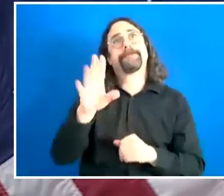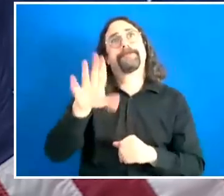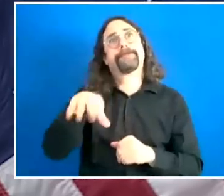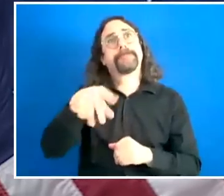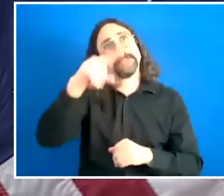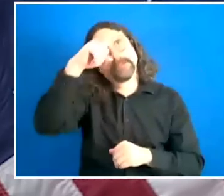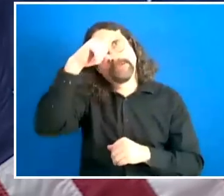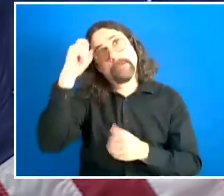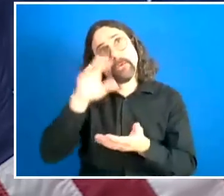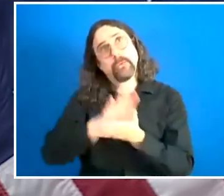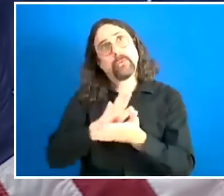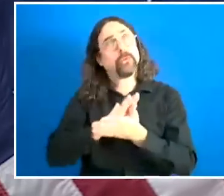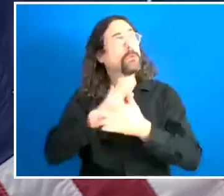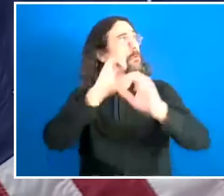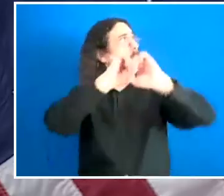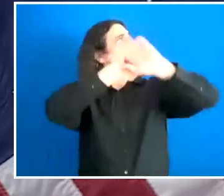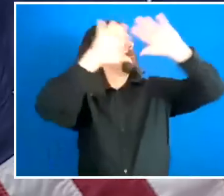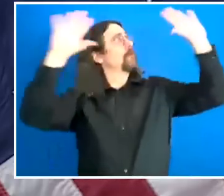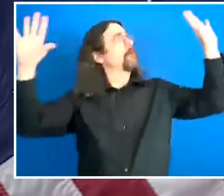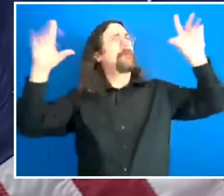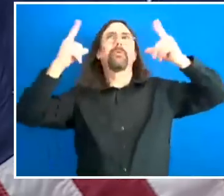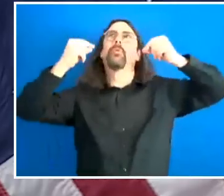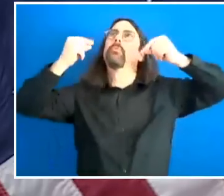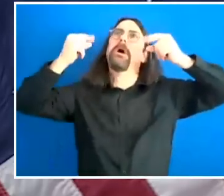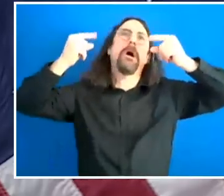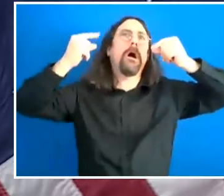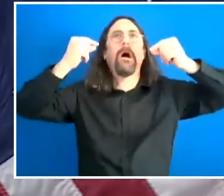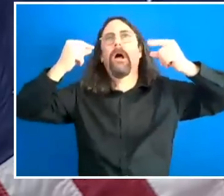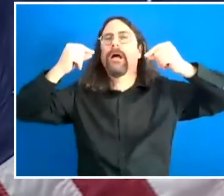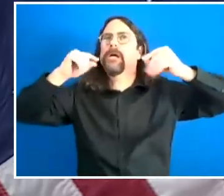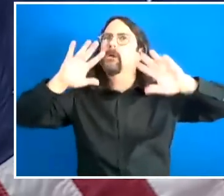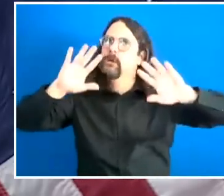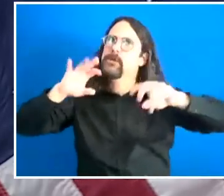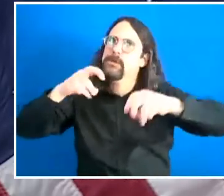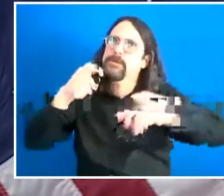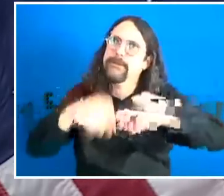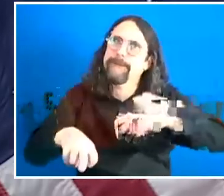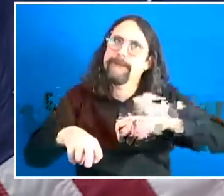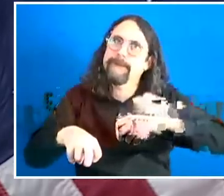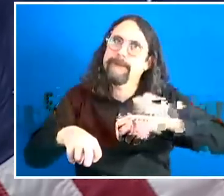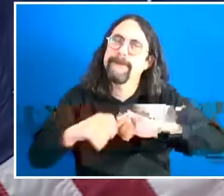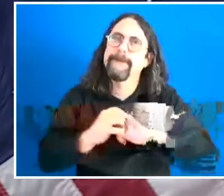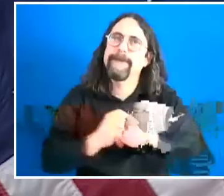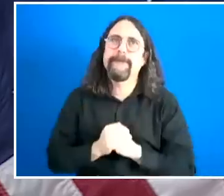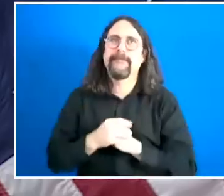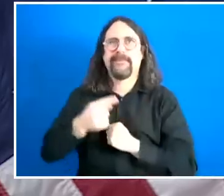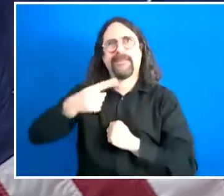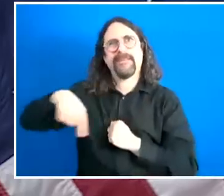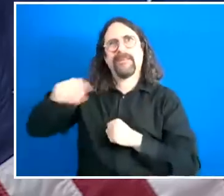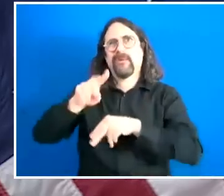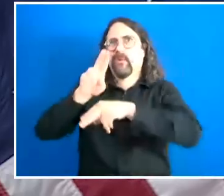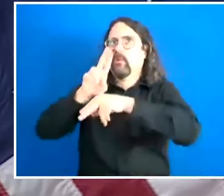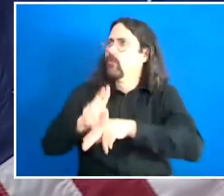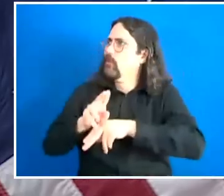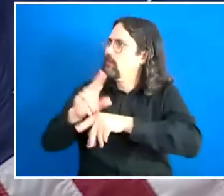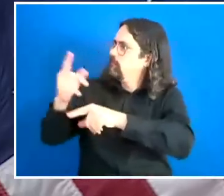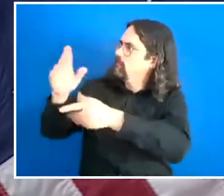FOR ALL OF US WHO ARE US EDTO, YOU KNOW, A SCHOOL BUIDILN AGND A SCHOOL YEAR IN THE TRADITIONAL SENSE AND SO SUMMER SCHOOL, WE